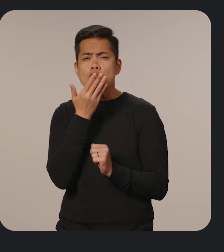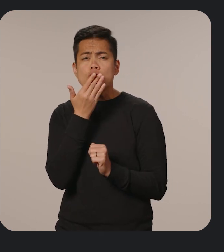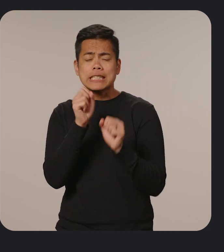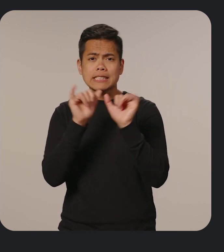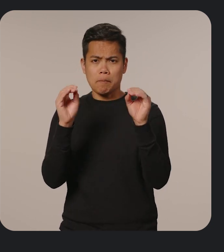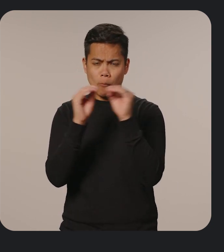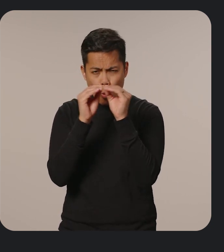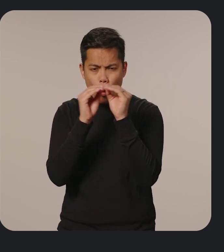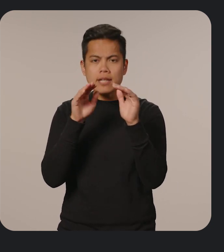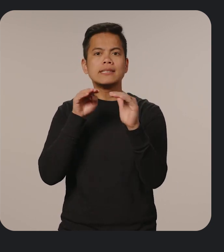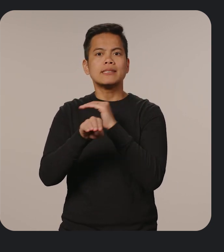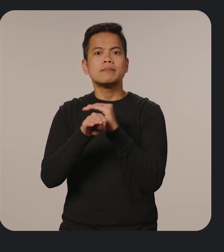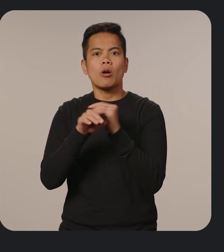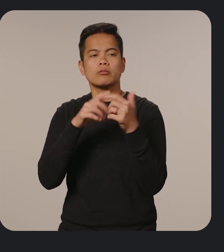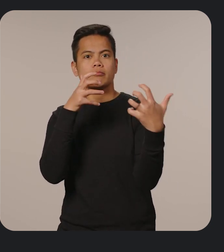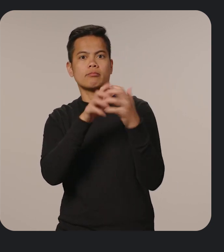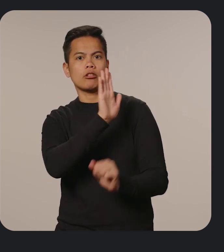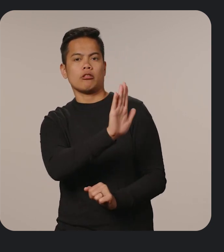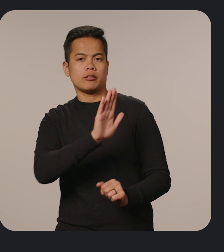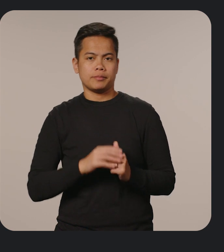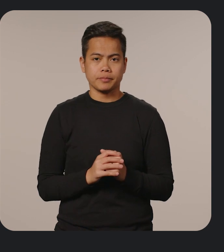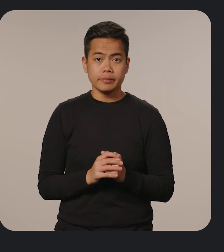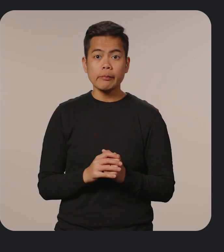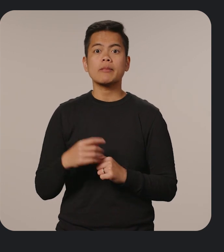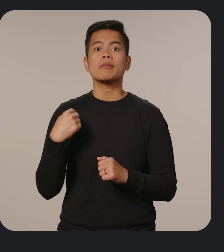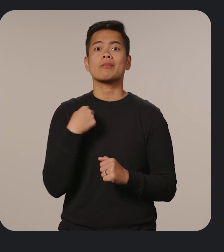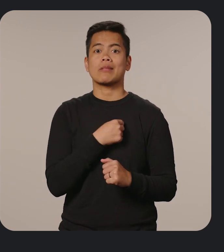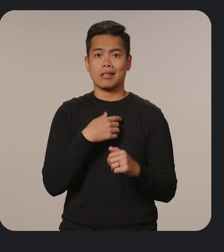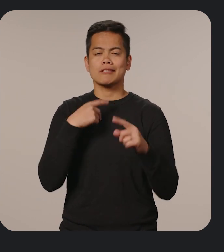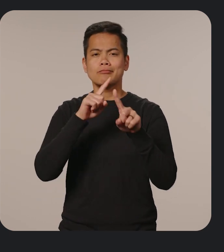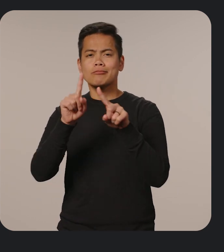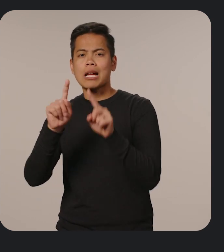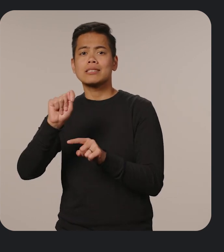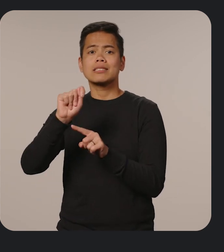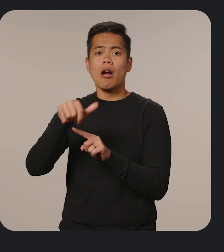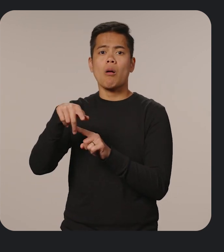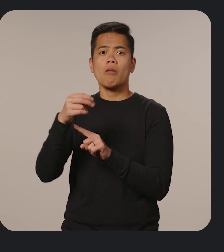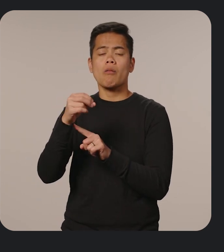Shapes don't have to be all the same shape all the time. And of course, motion that engages.